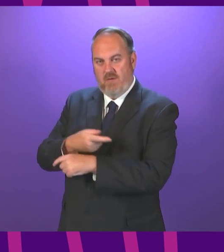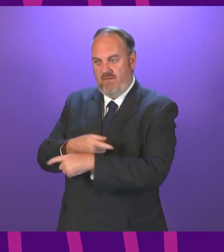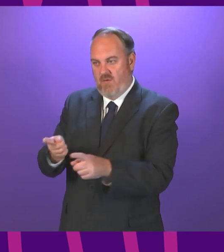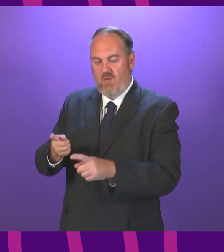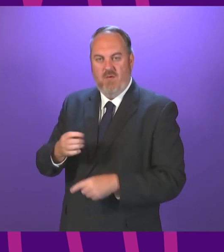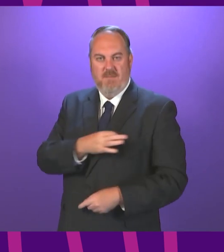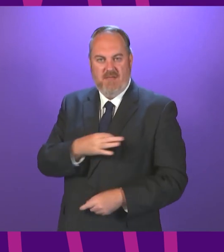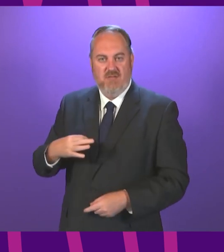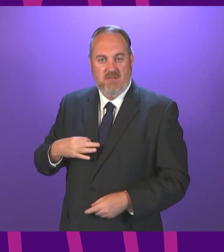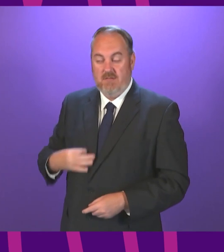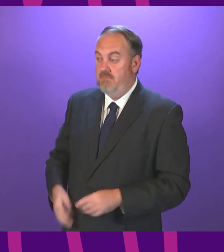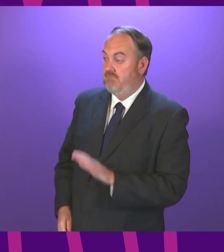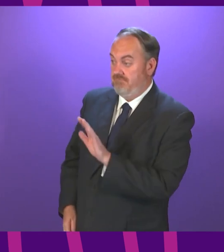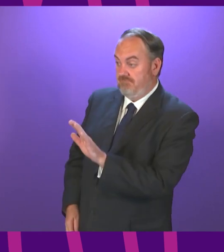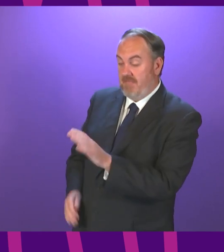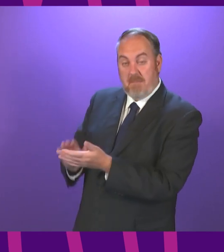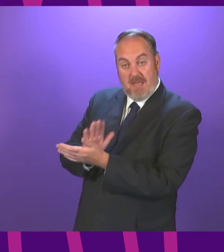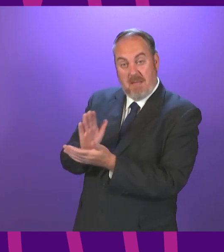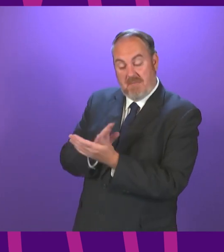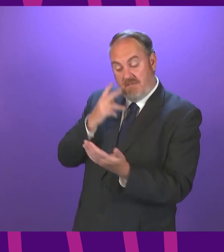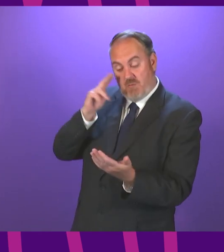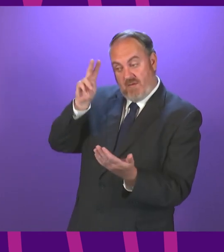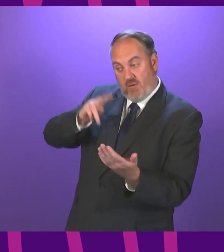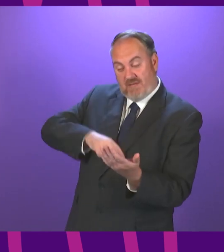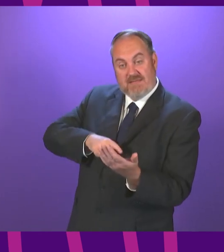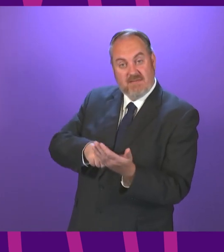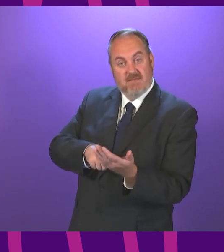I would be happy to look at the paper that the member has published. I mentioned research.